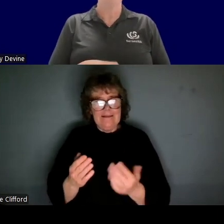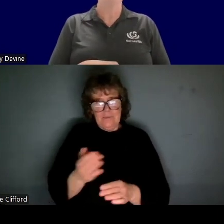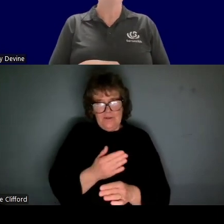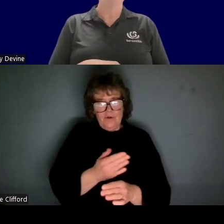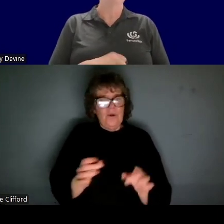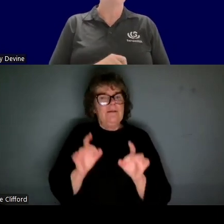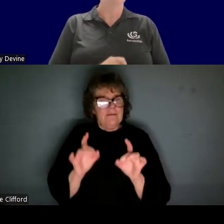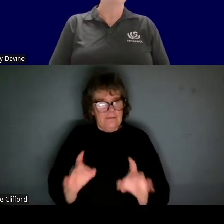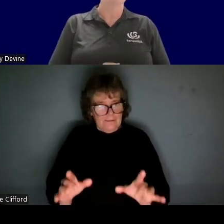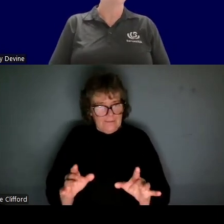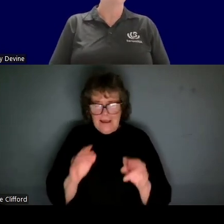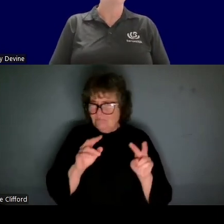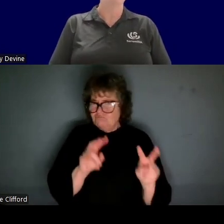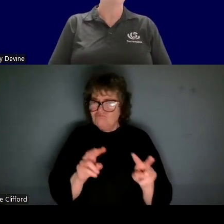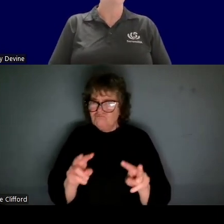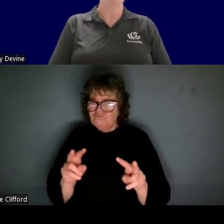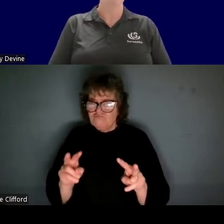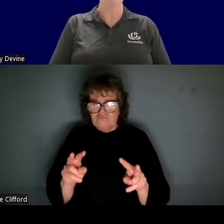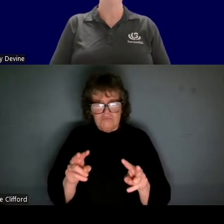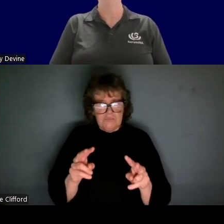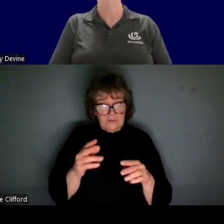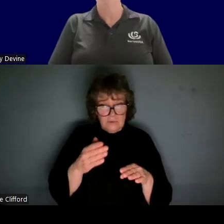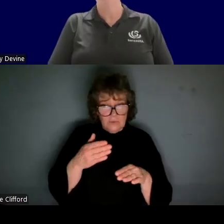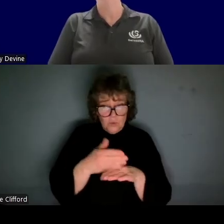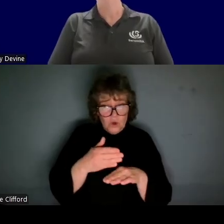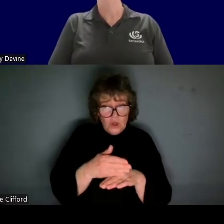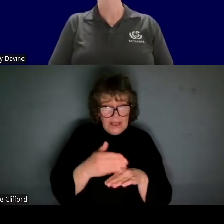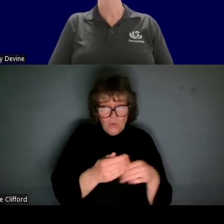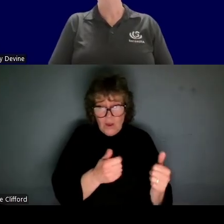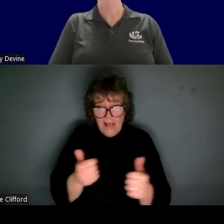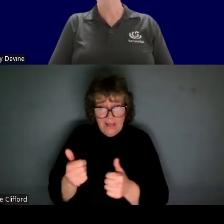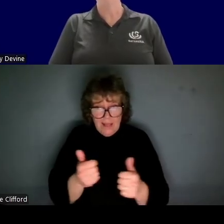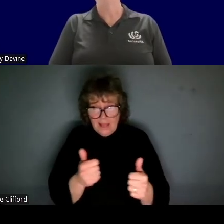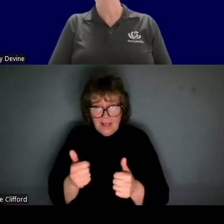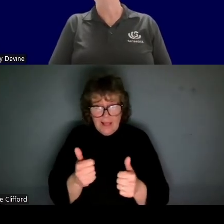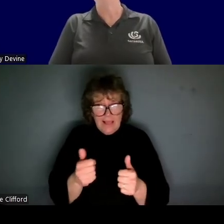the effectiveness and adjust strategies when required. This information can be collected